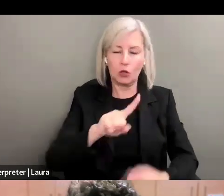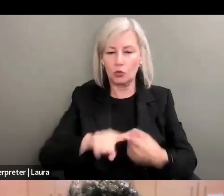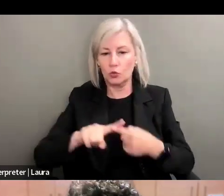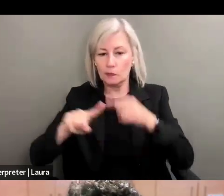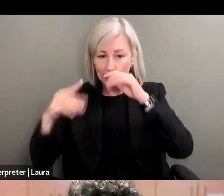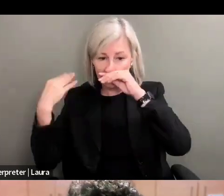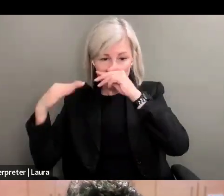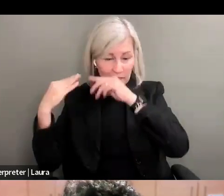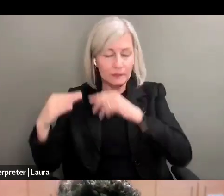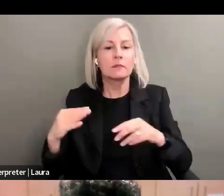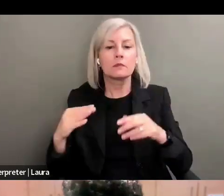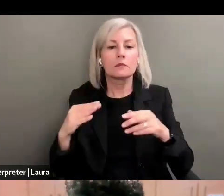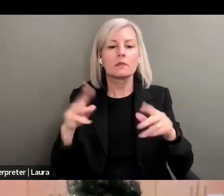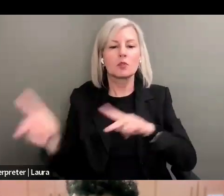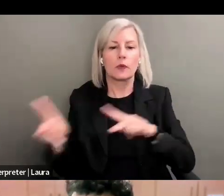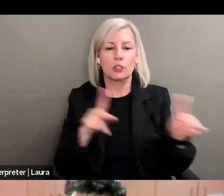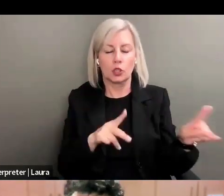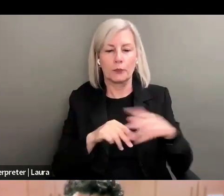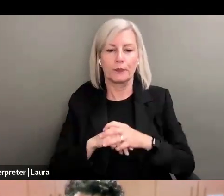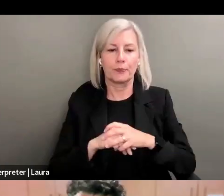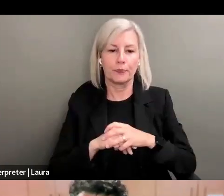noise performance for children.